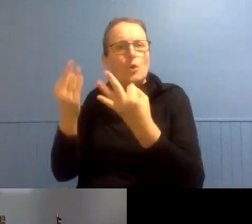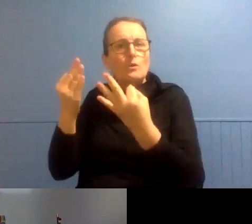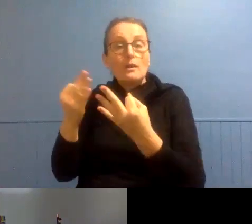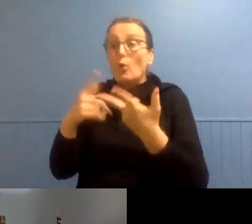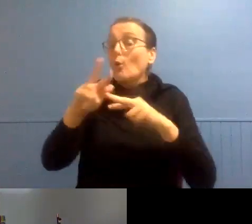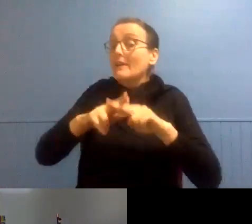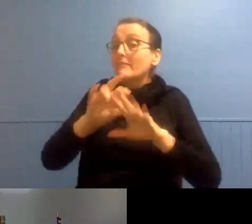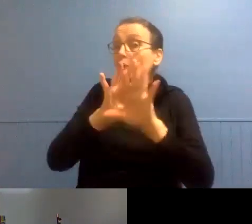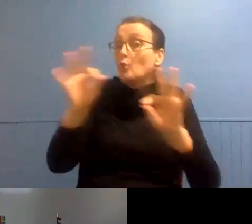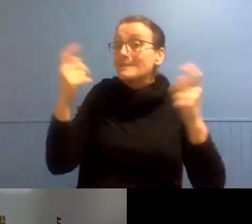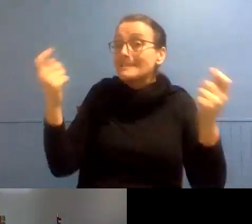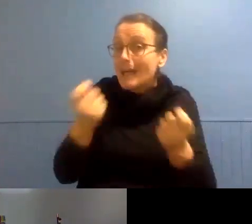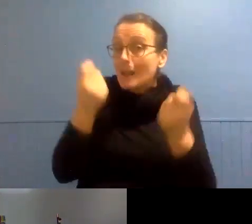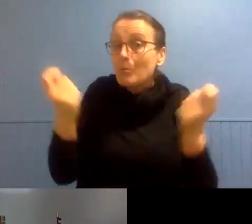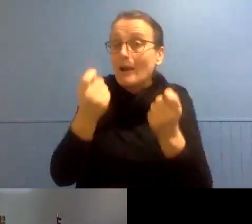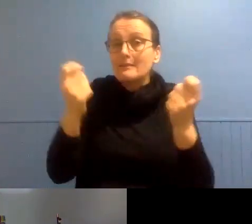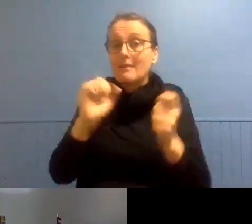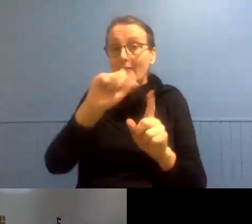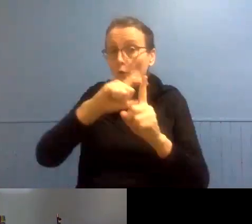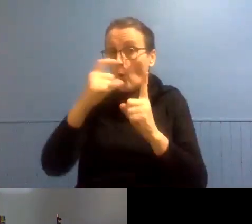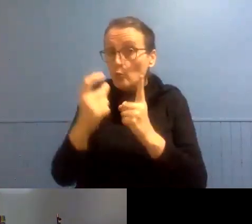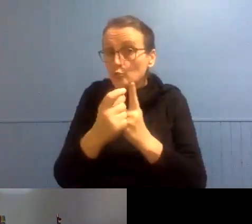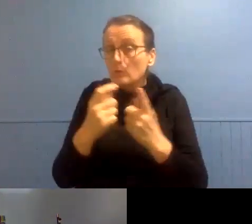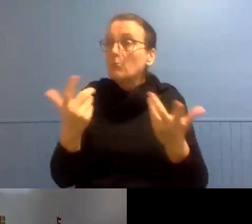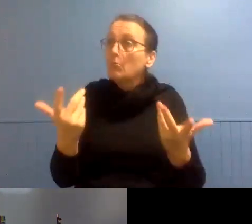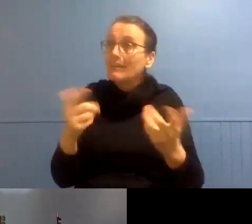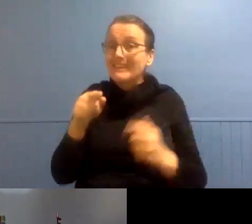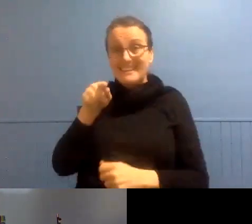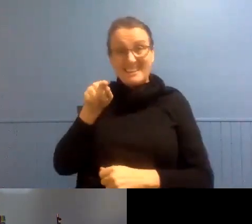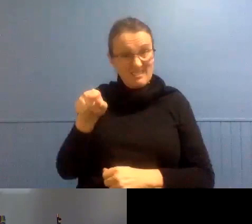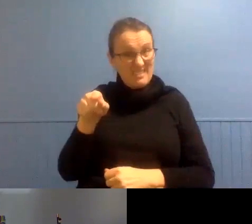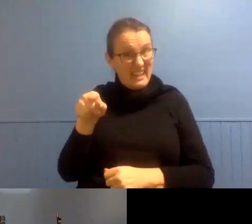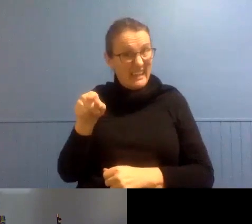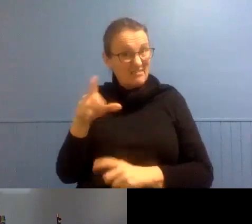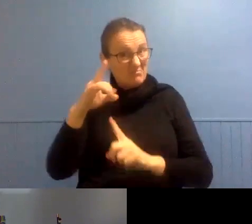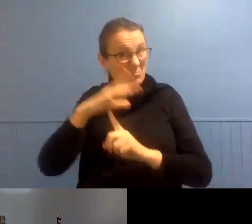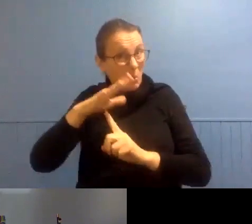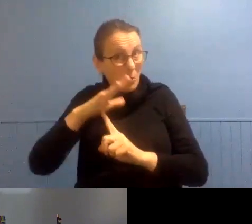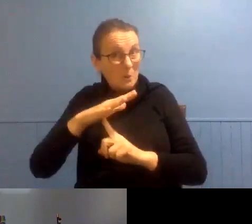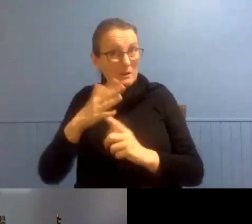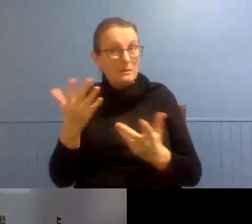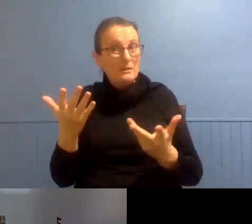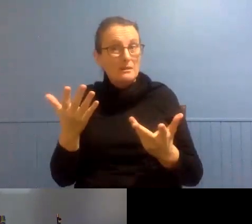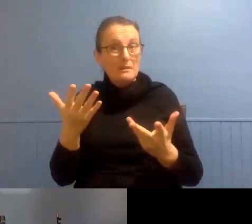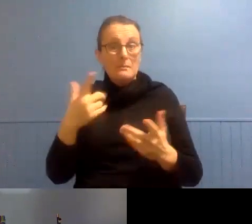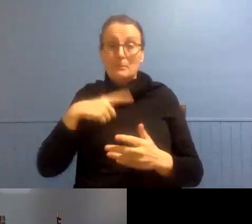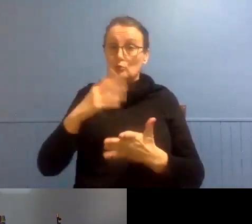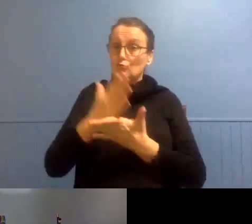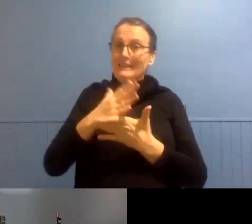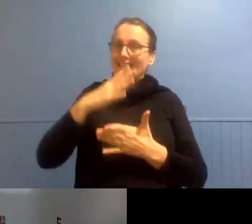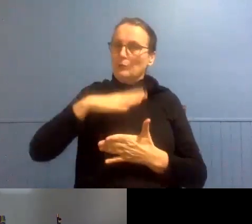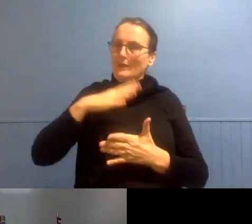culture, is there - is that a key - celebration of a deep sense of